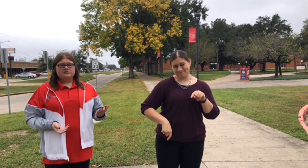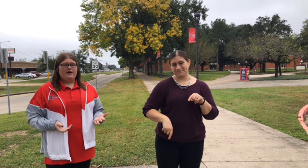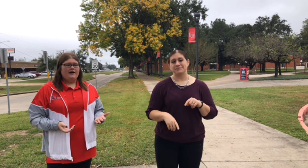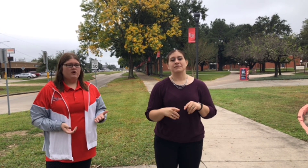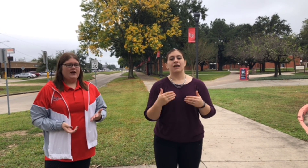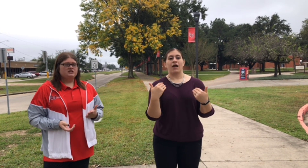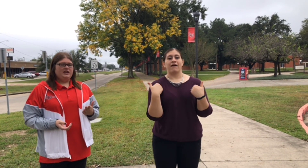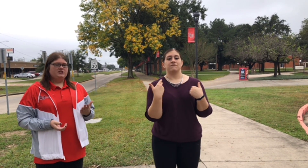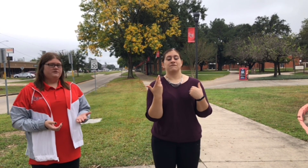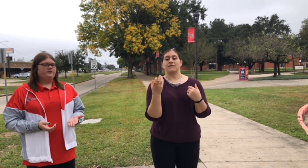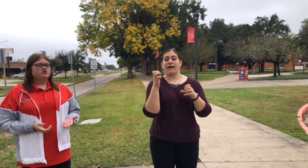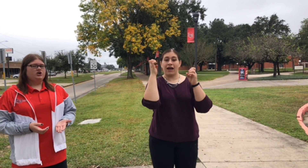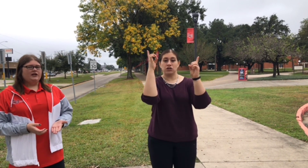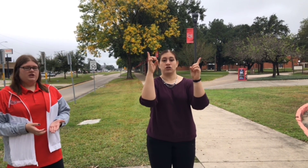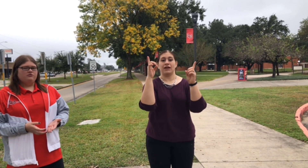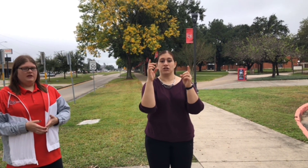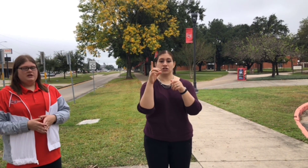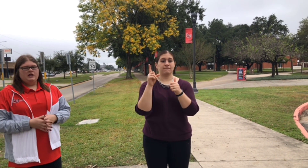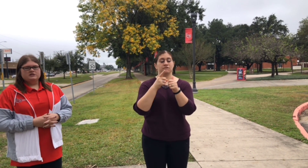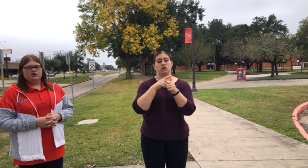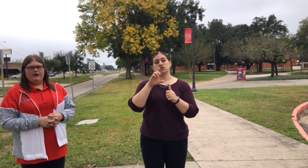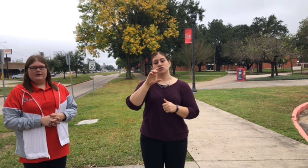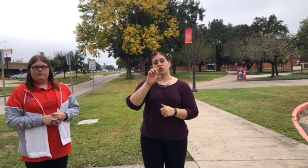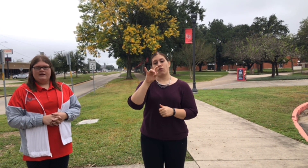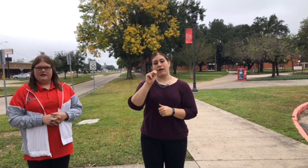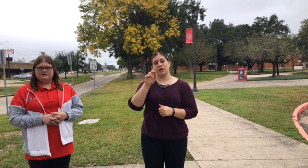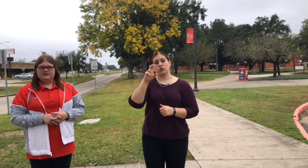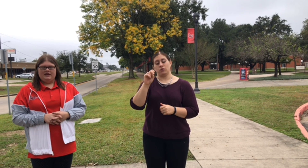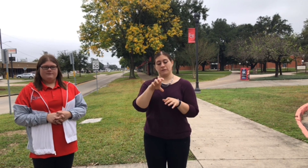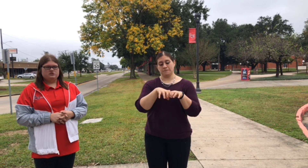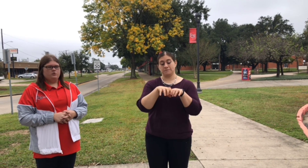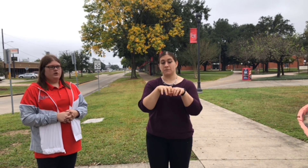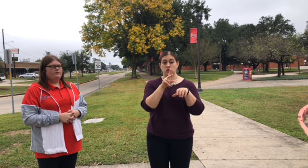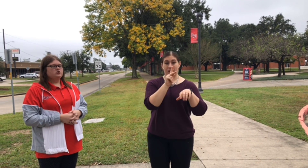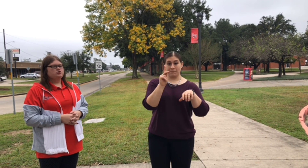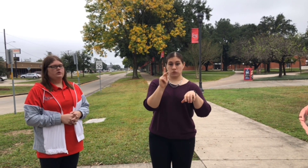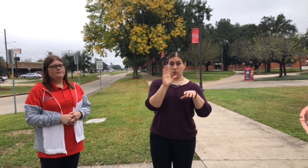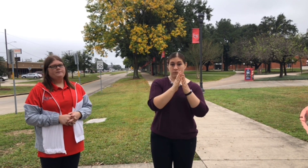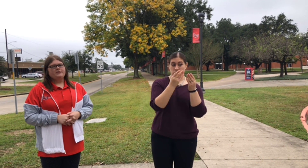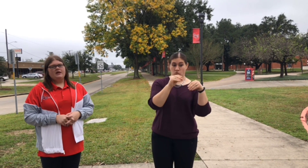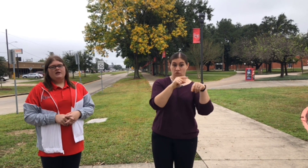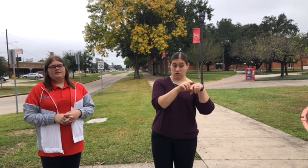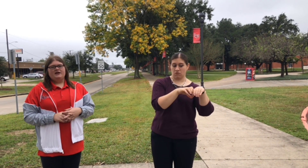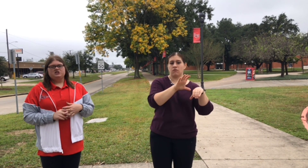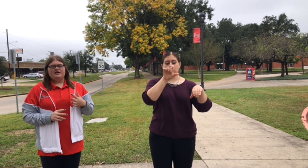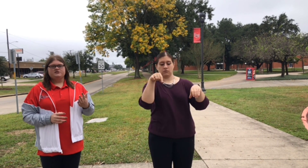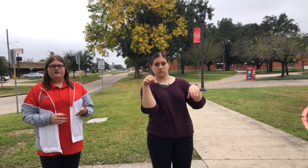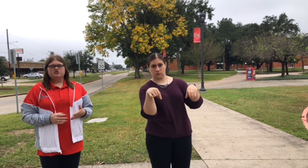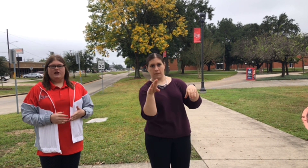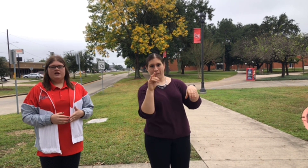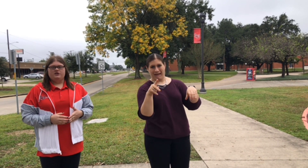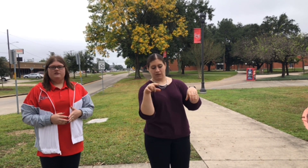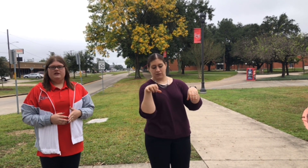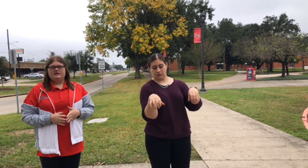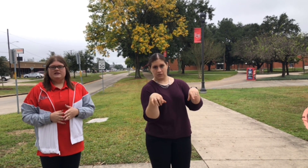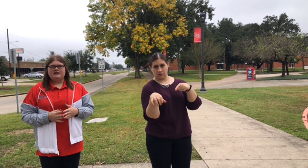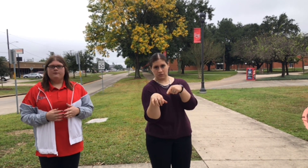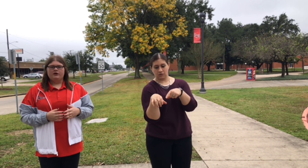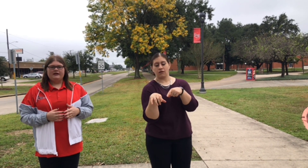have an Education First Credit Union. It's located right next to Kampus Korner bookstore. The Education First Credit Union is a networking